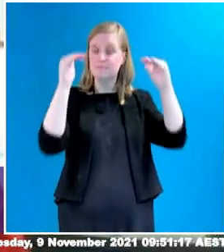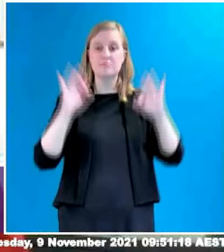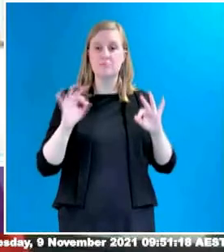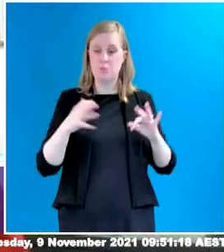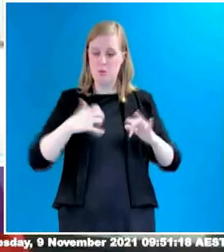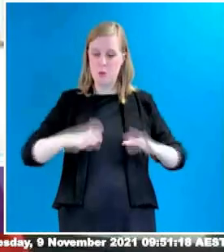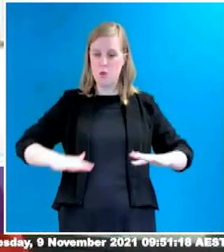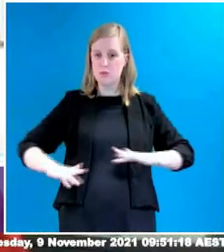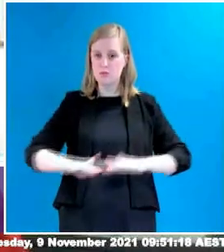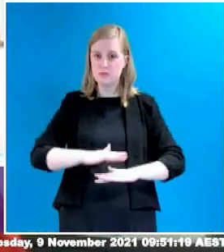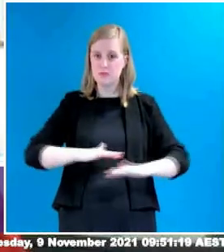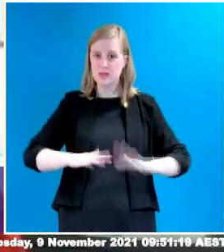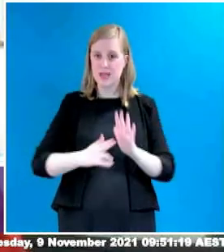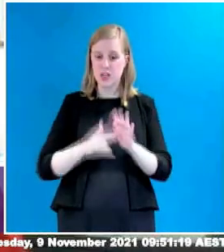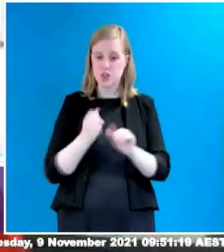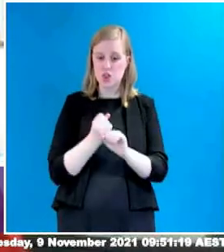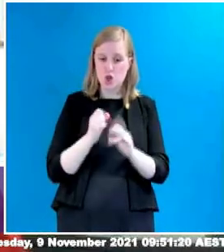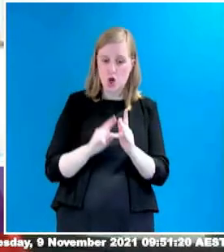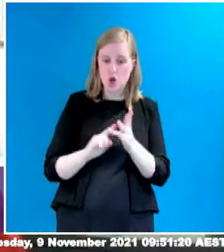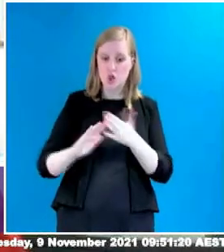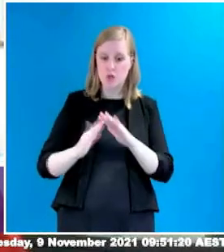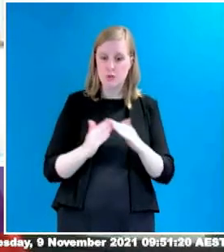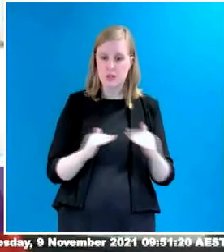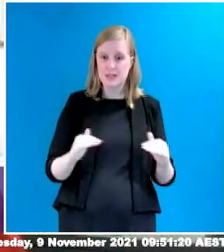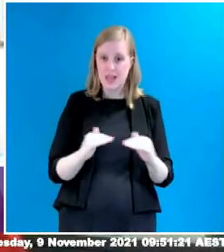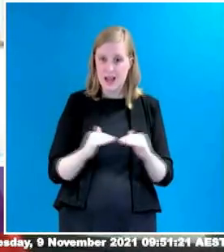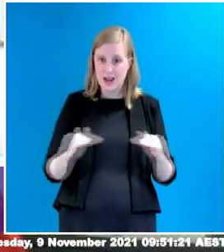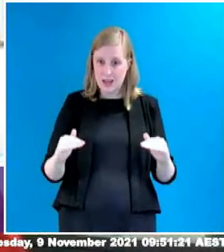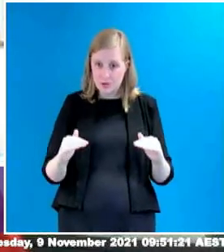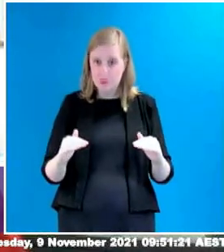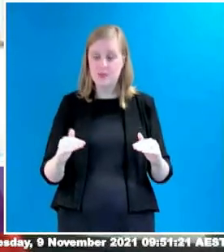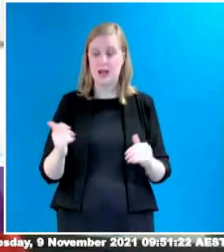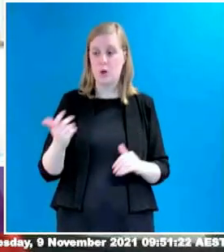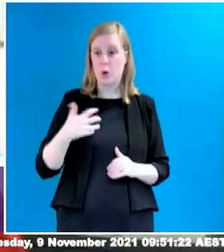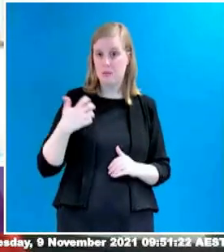community legal centres, and across our own complaints work and other case work,